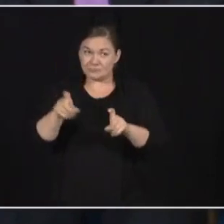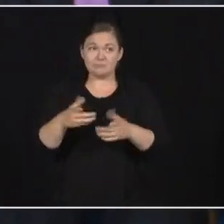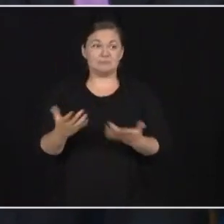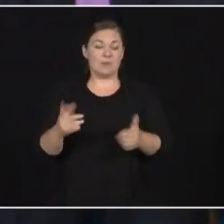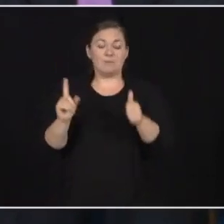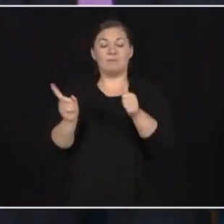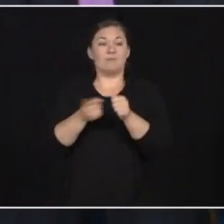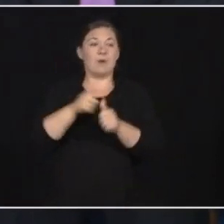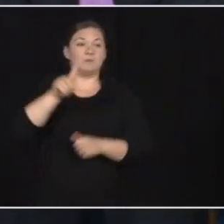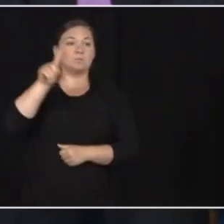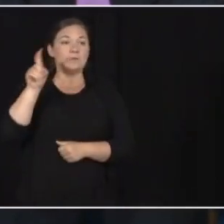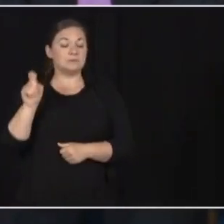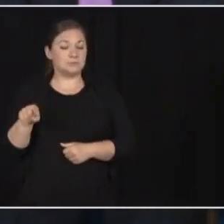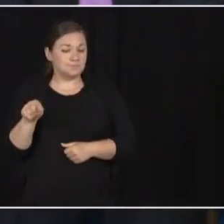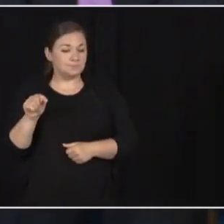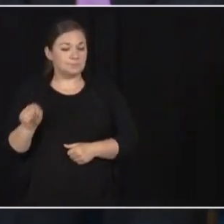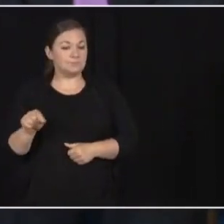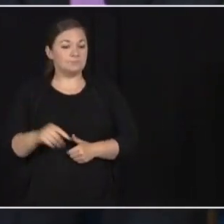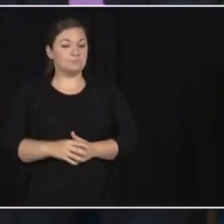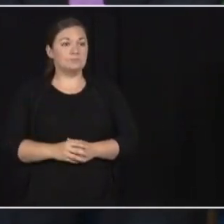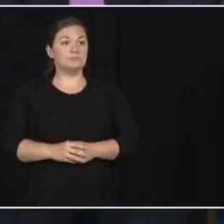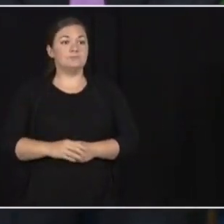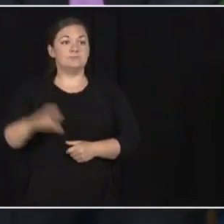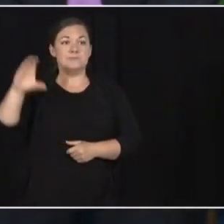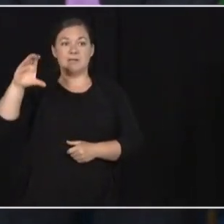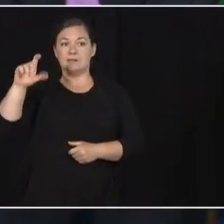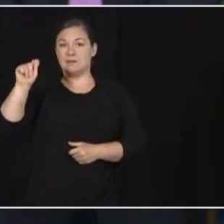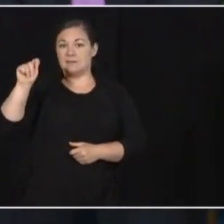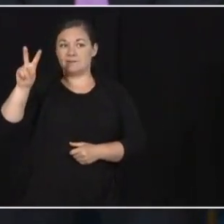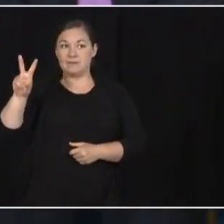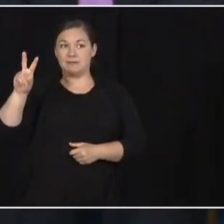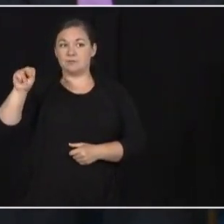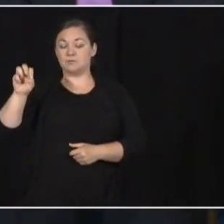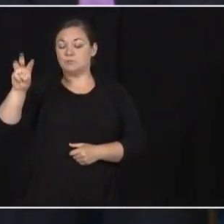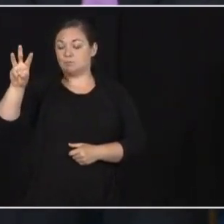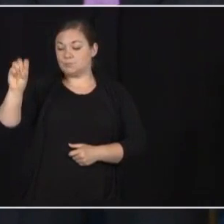way together. Thank you. First question.